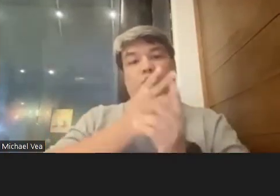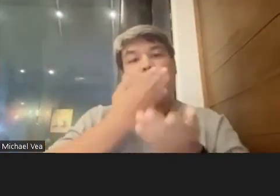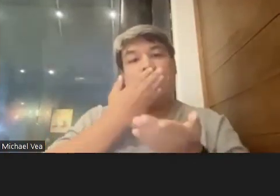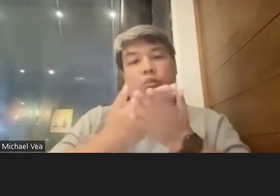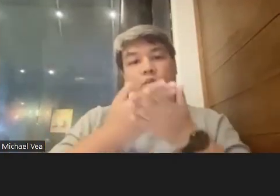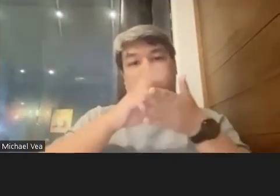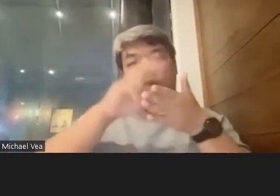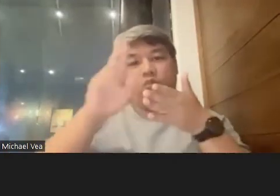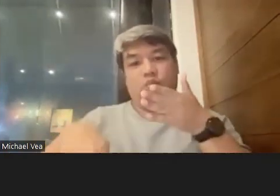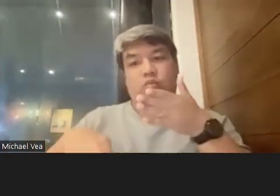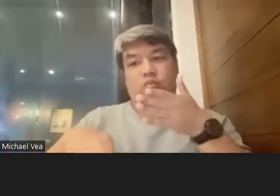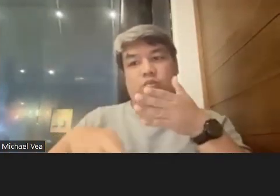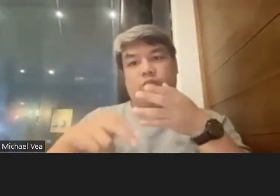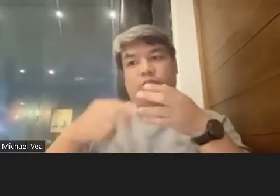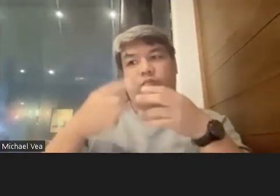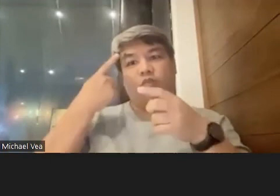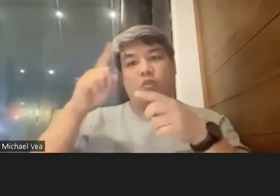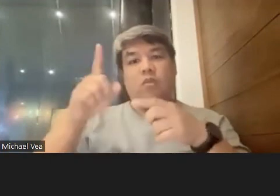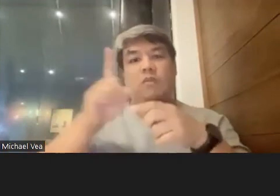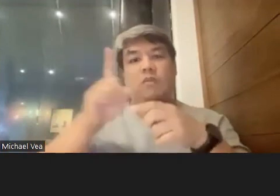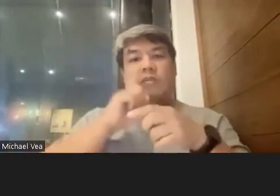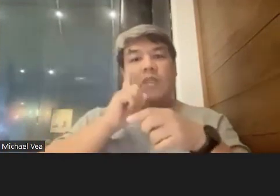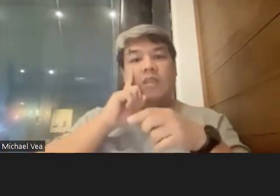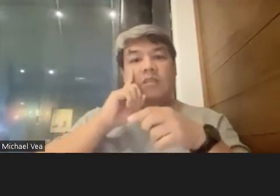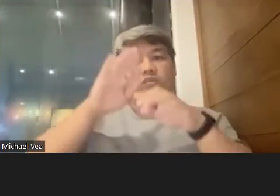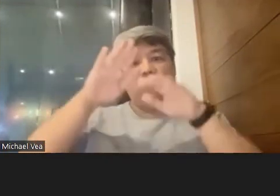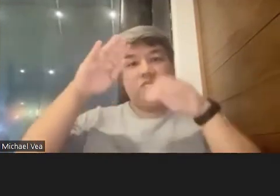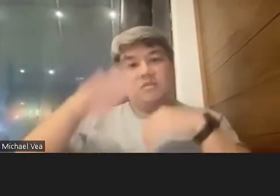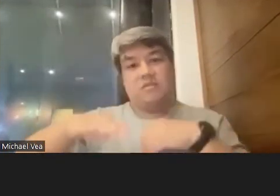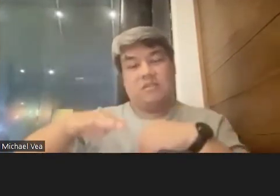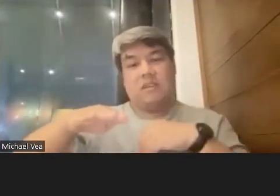to use other features and it's producing good results